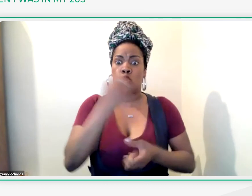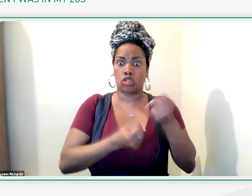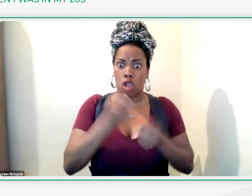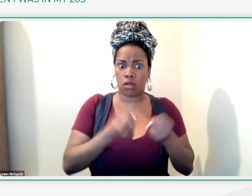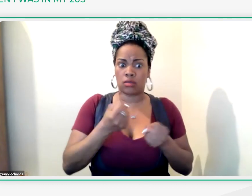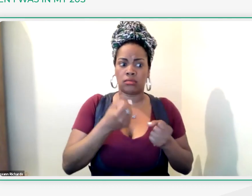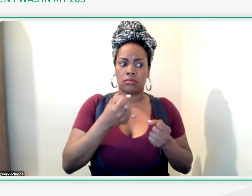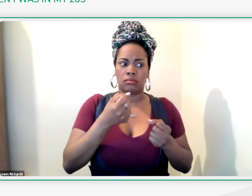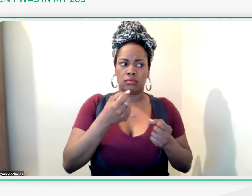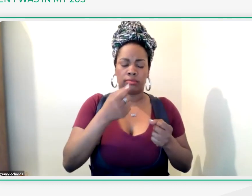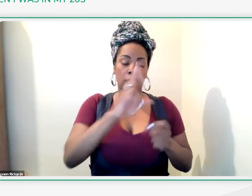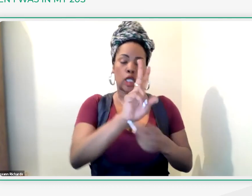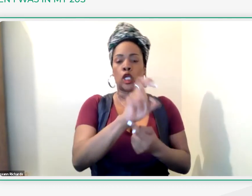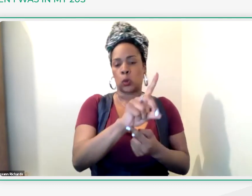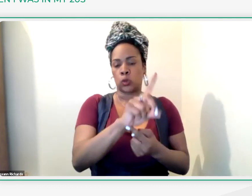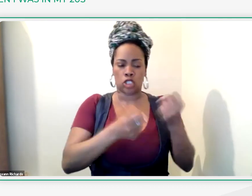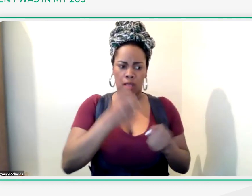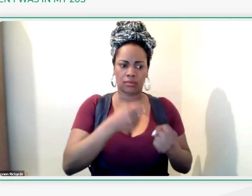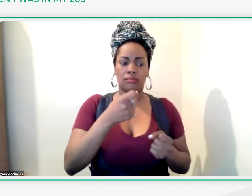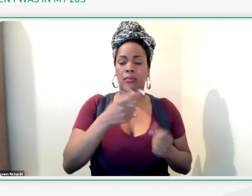And the answer is yes.